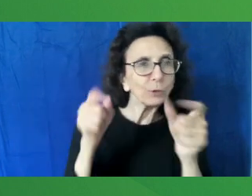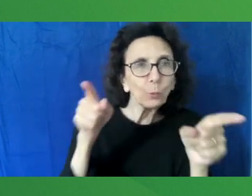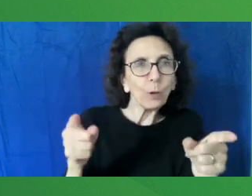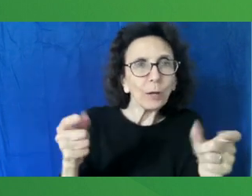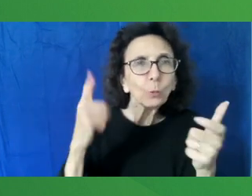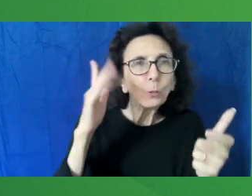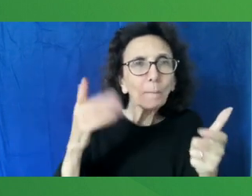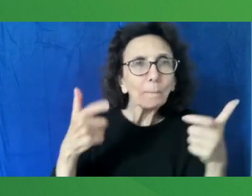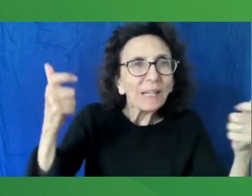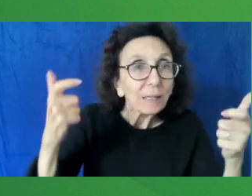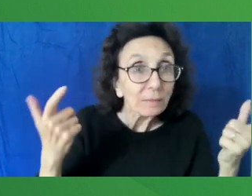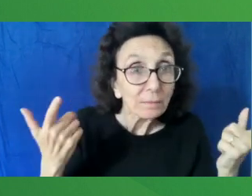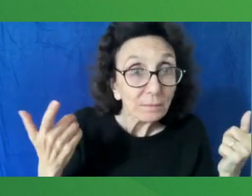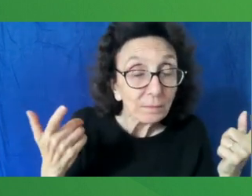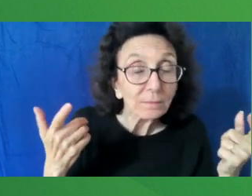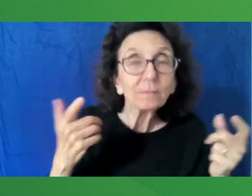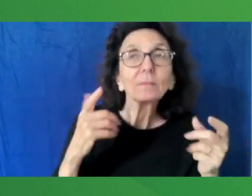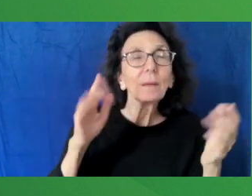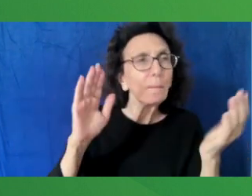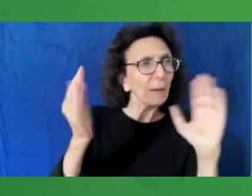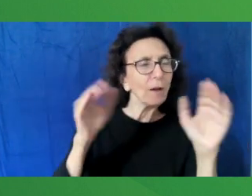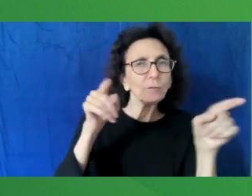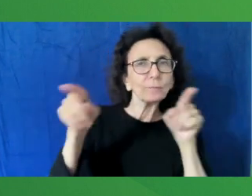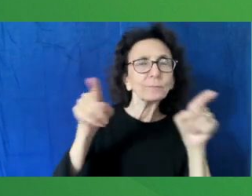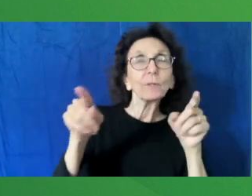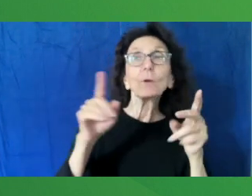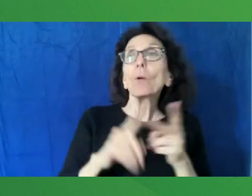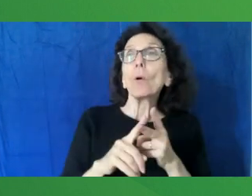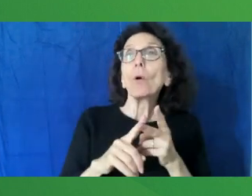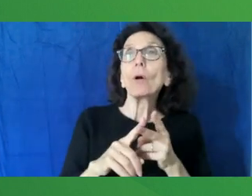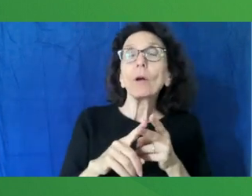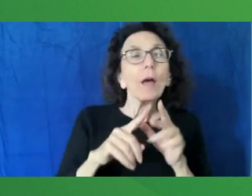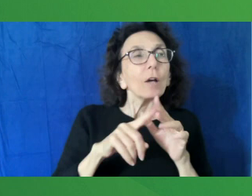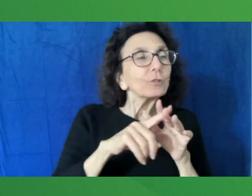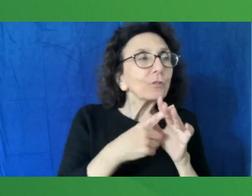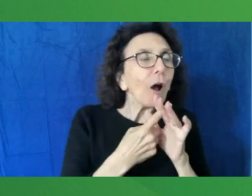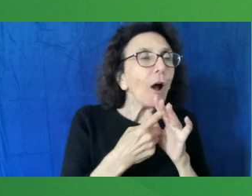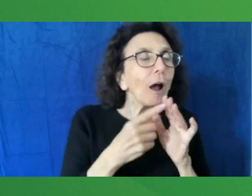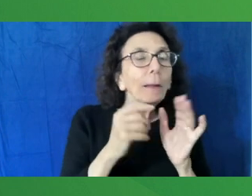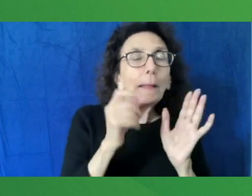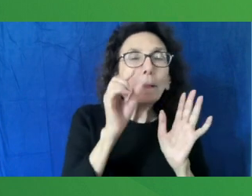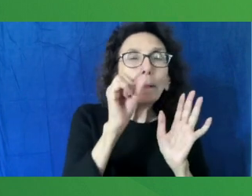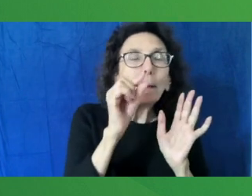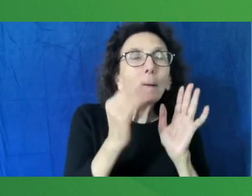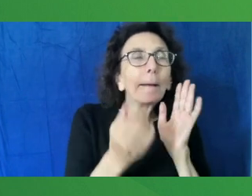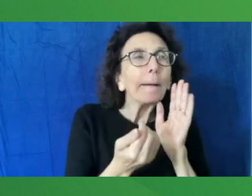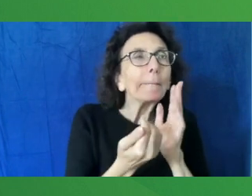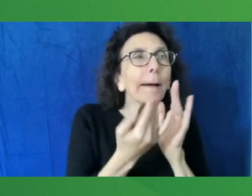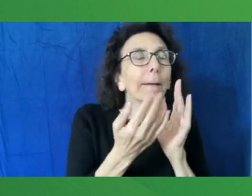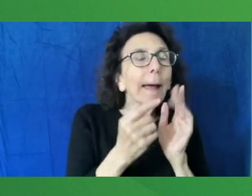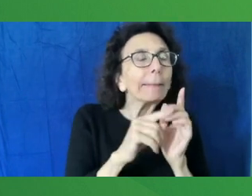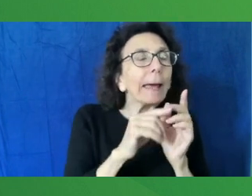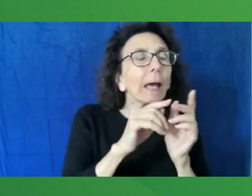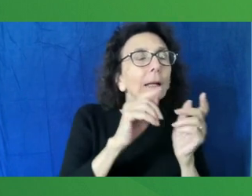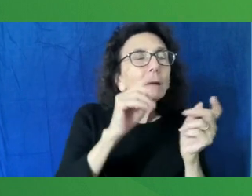Thinking about how do we get from a little fire to these huge fires and what's that needed